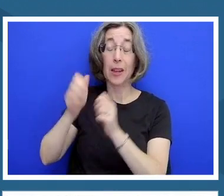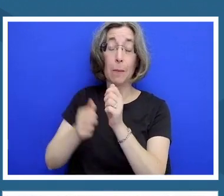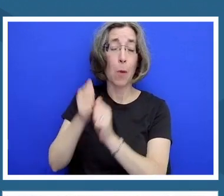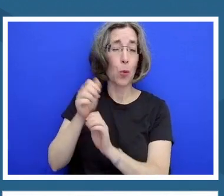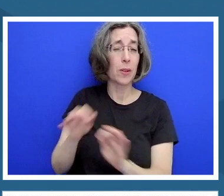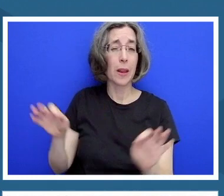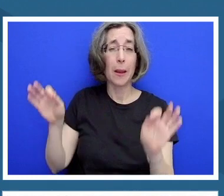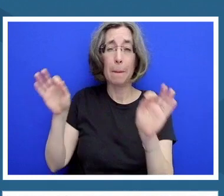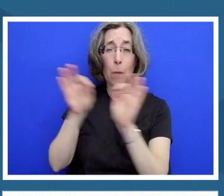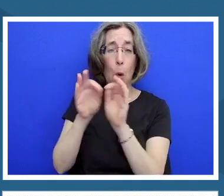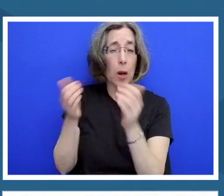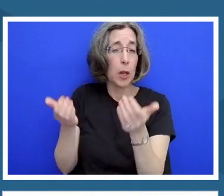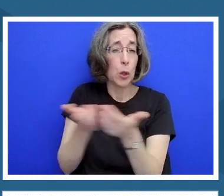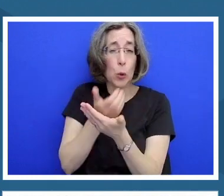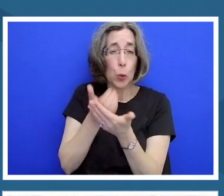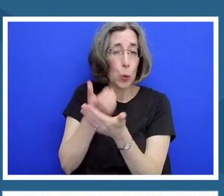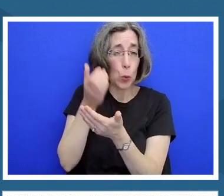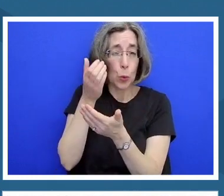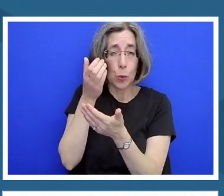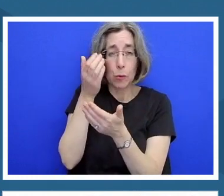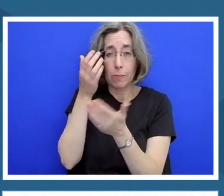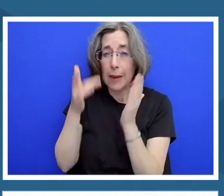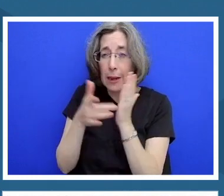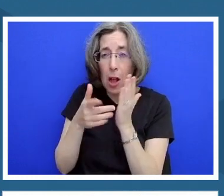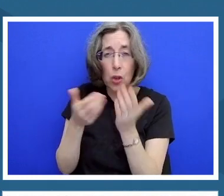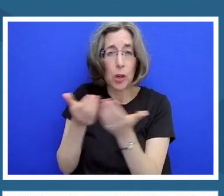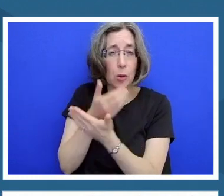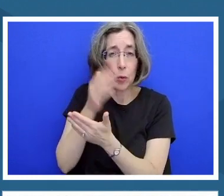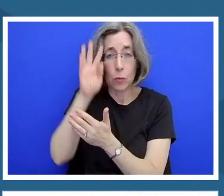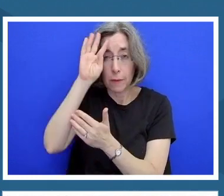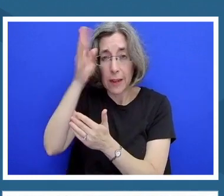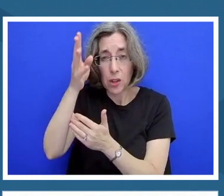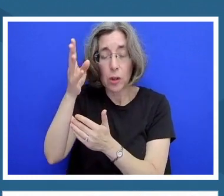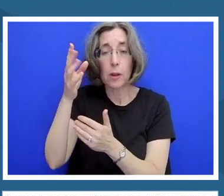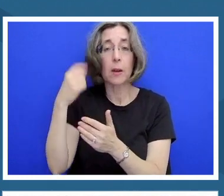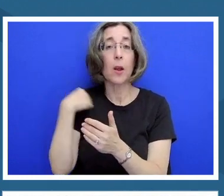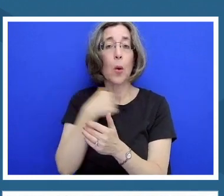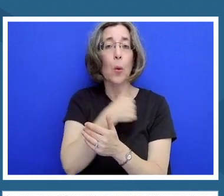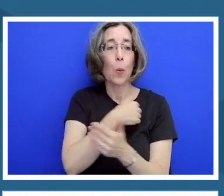um